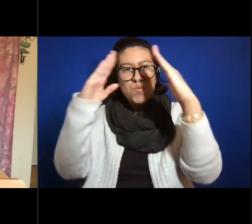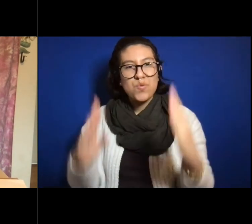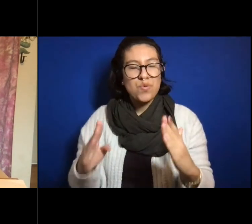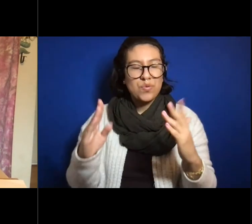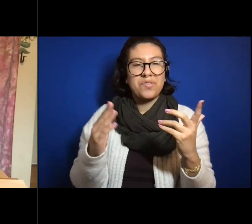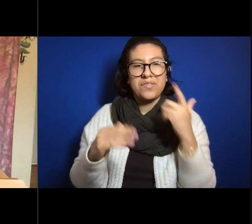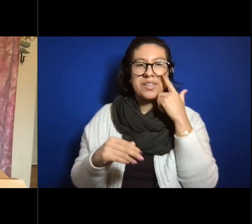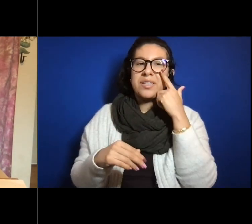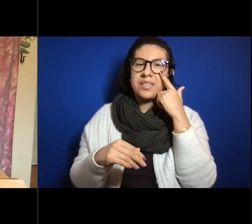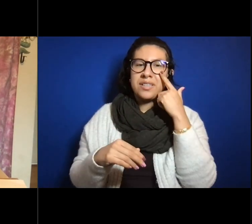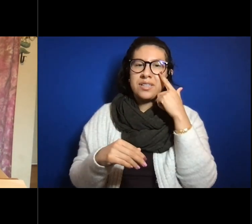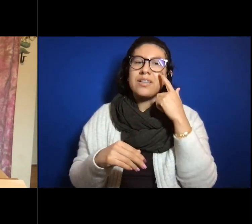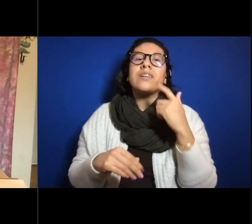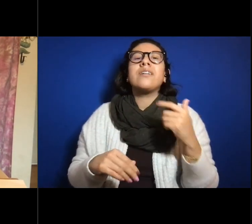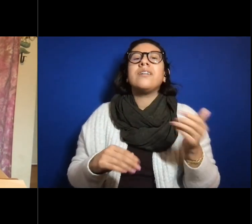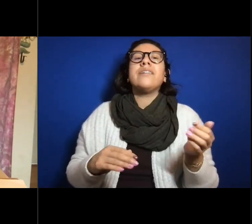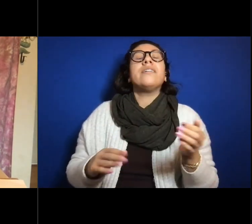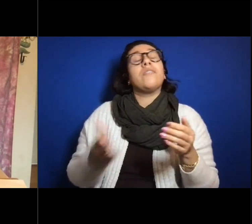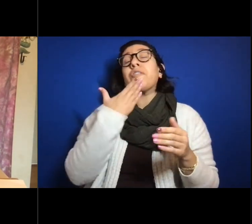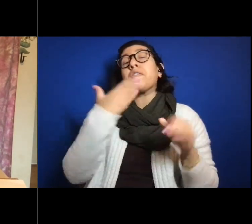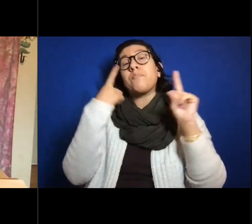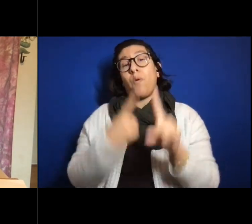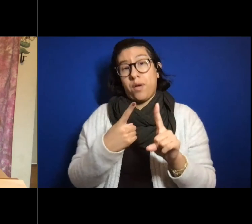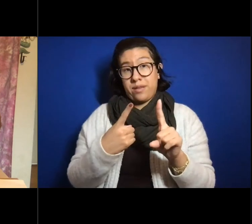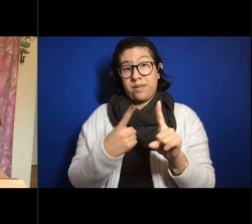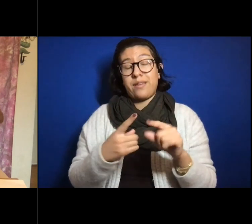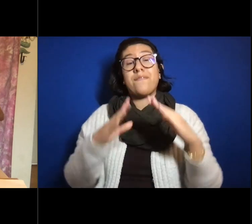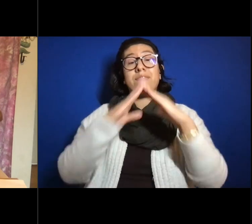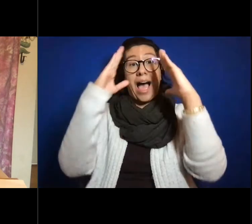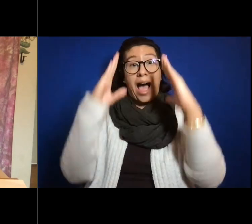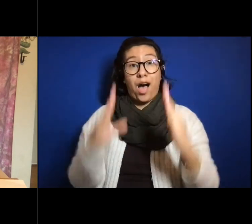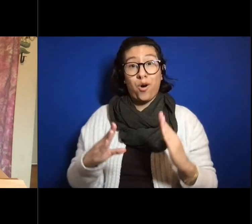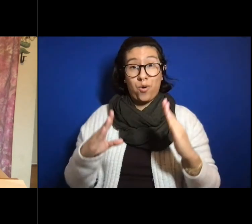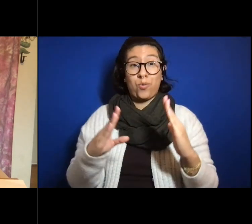So you guys had really good points. If the house is turned this way